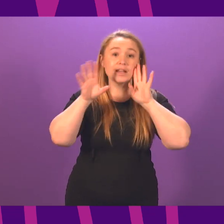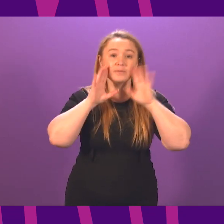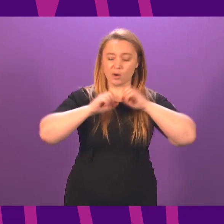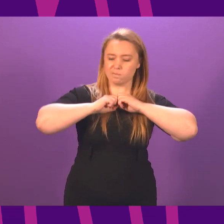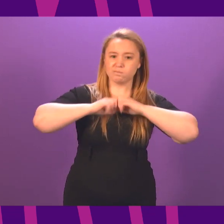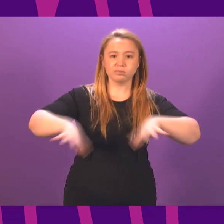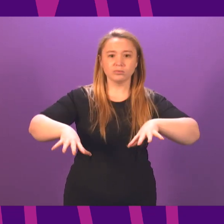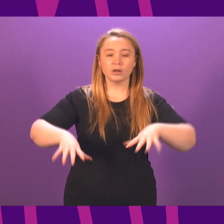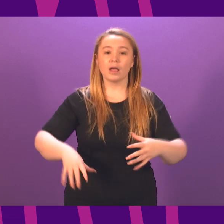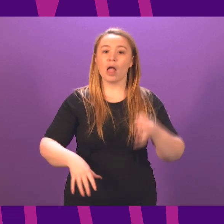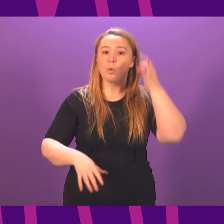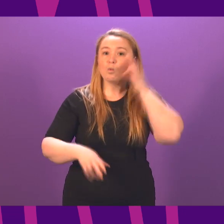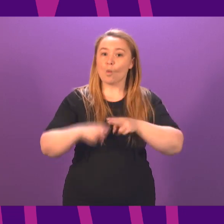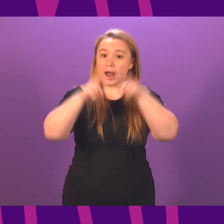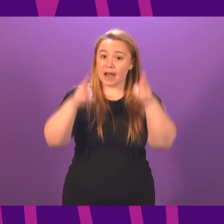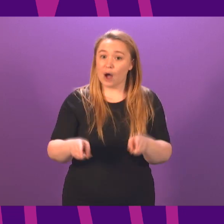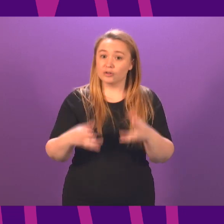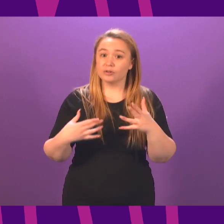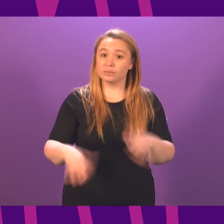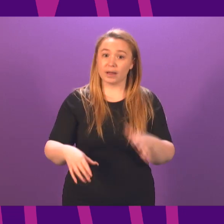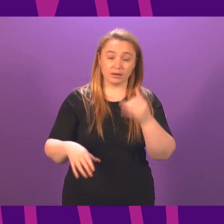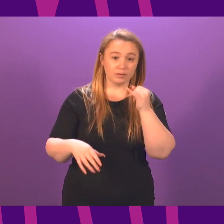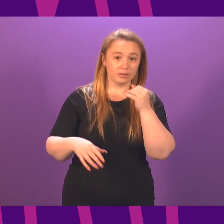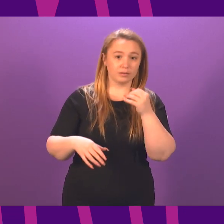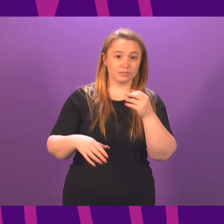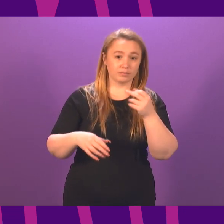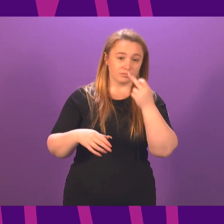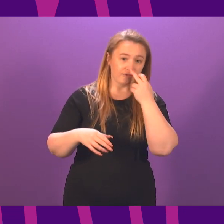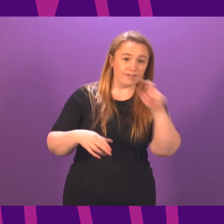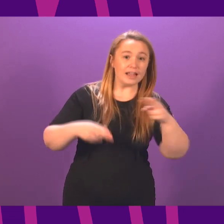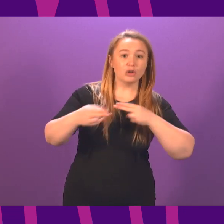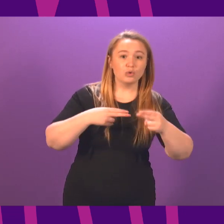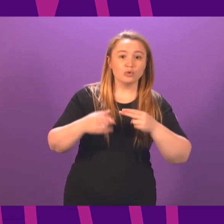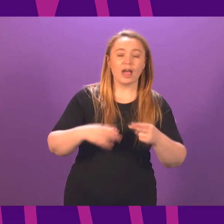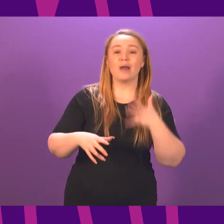out of the White house, and it is time that we kicked his toxic brand out of Scotland, too.